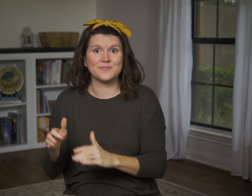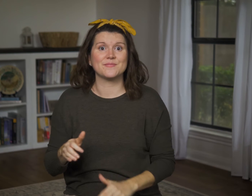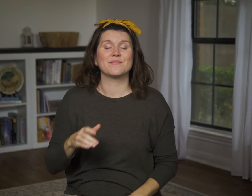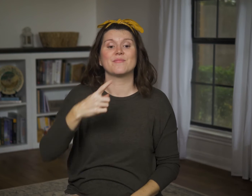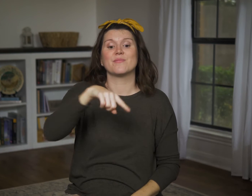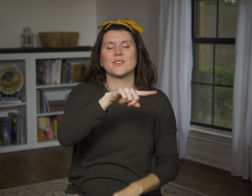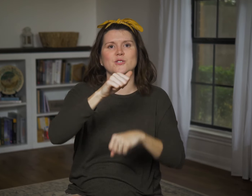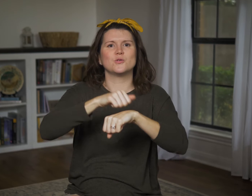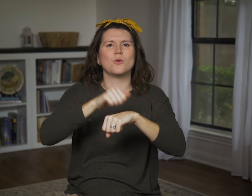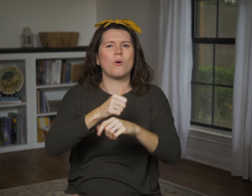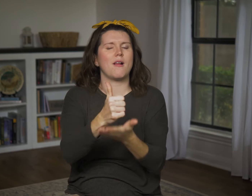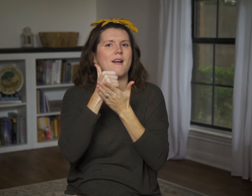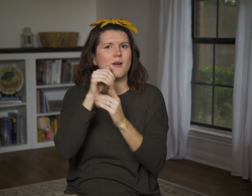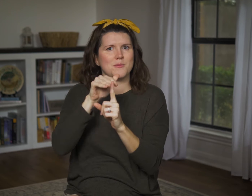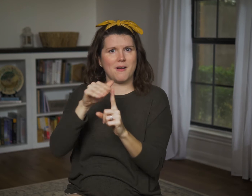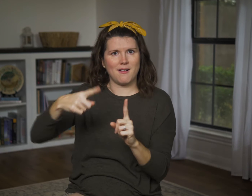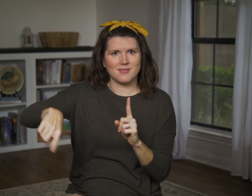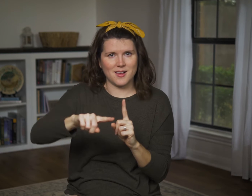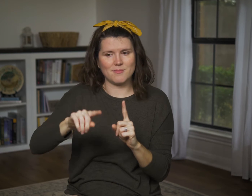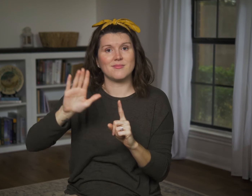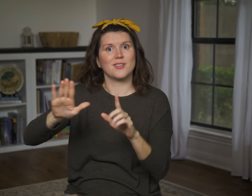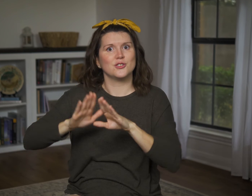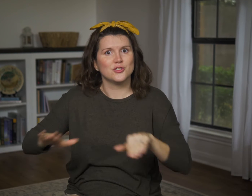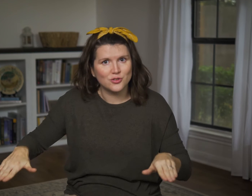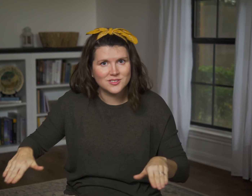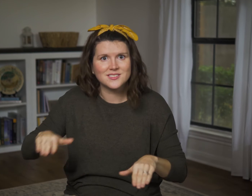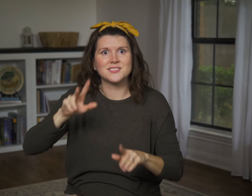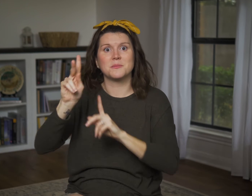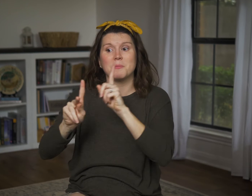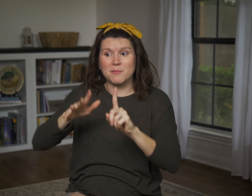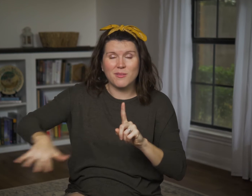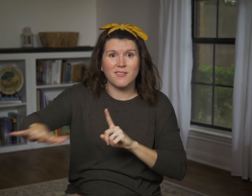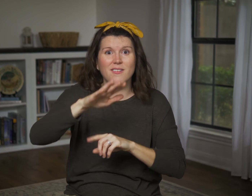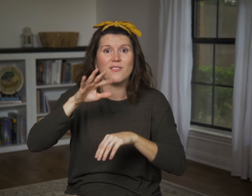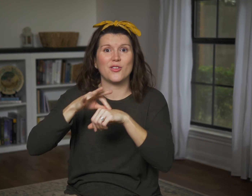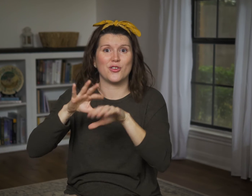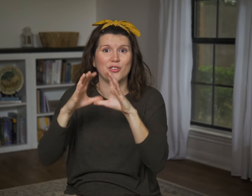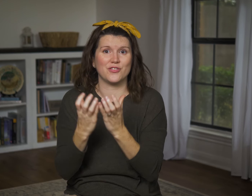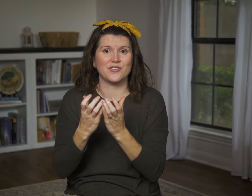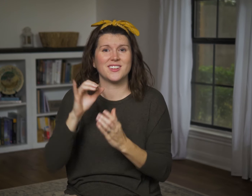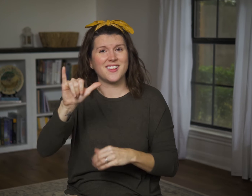These stones serve as a reminder for them, their children, and all the peoples of the earth (4:24).